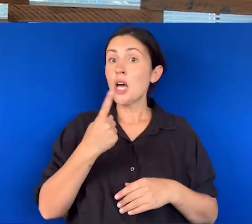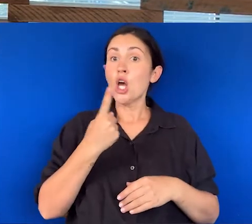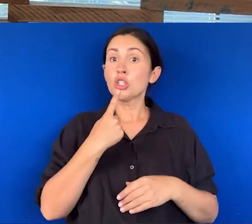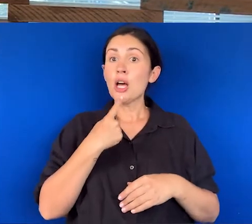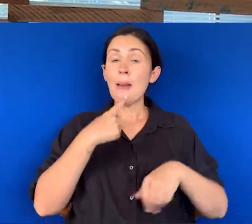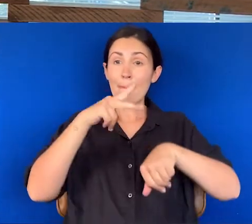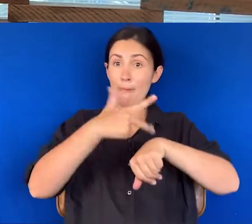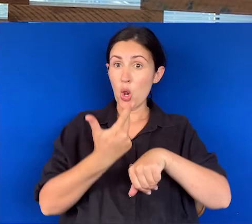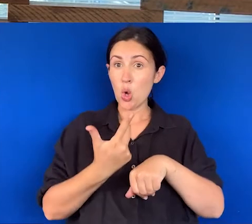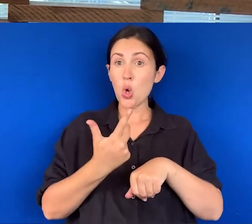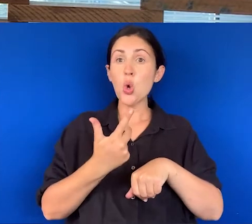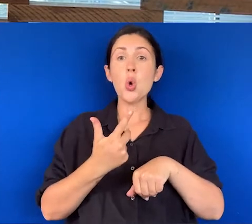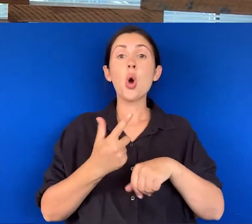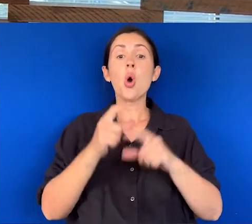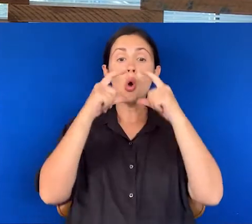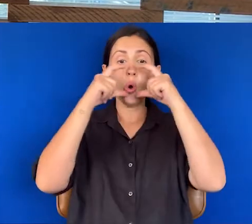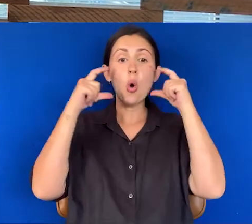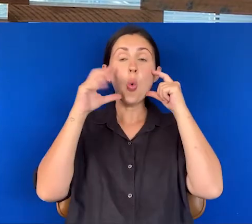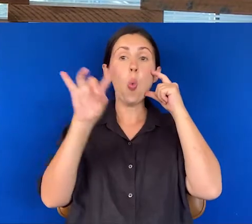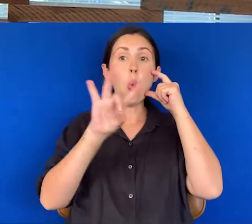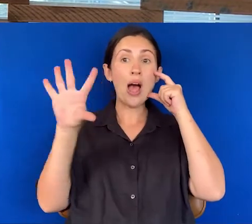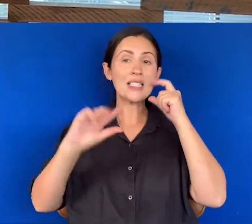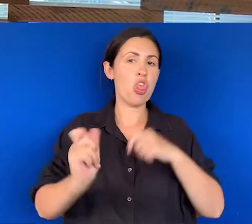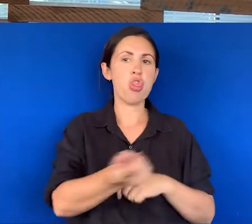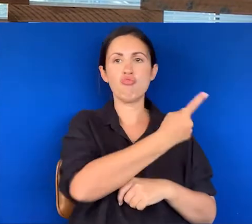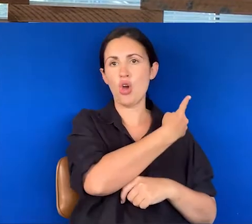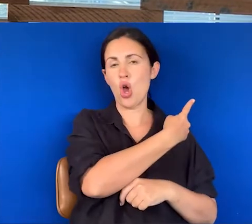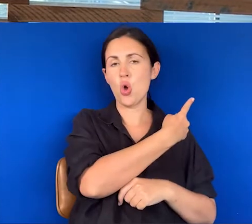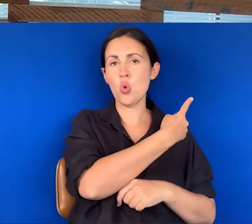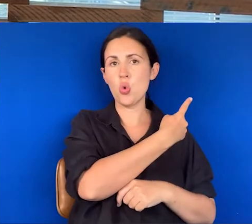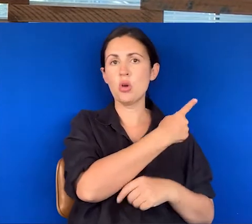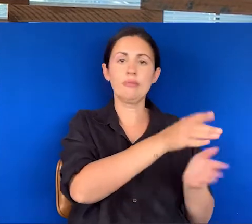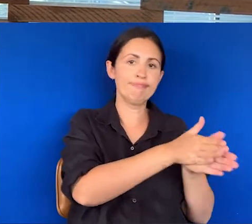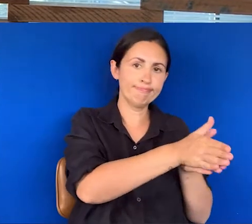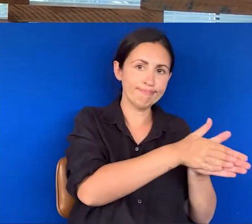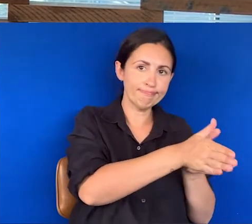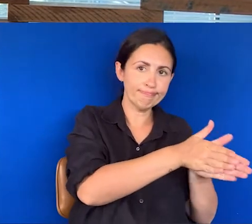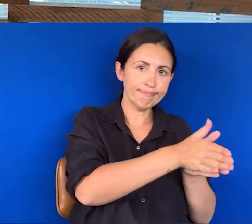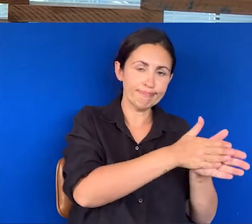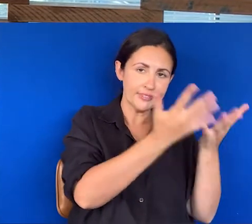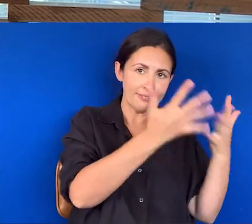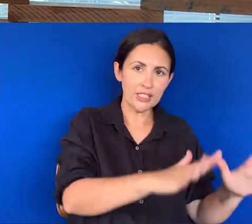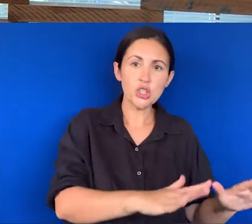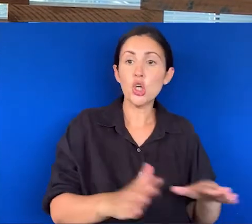and then disposed of in a bin, washing your hands or hygiene your hands afterwards.